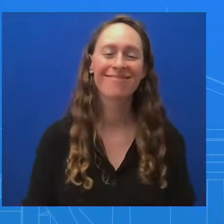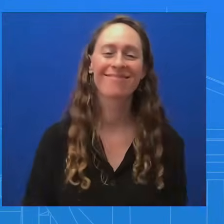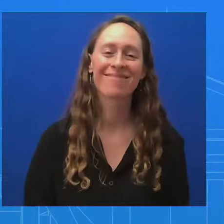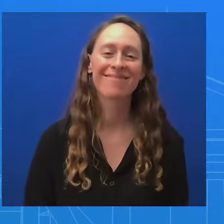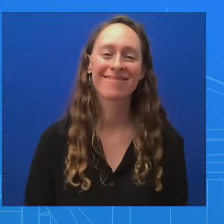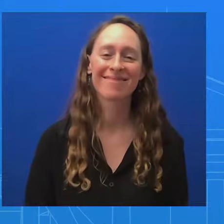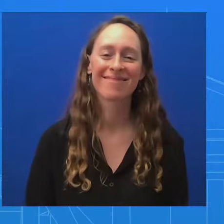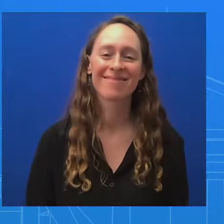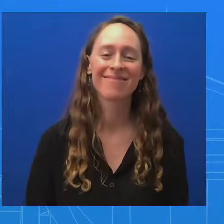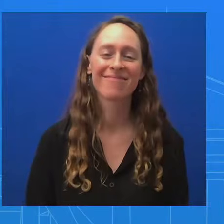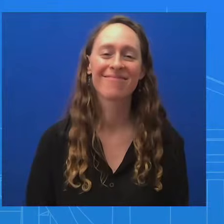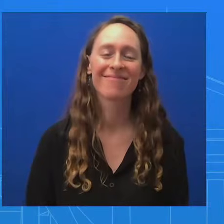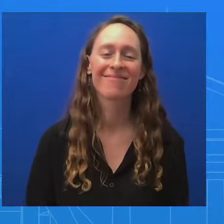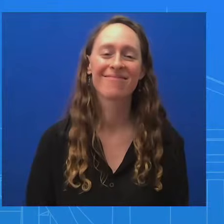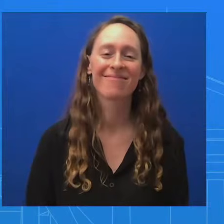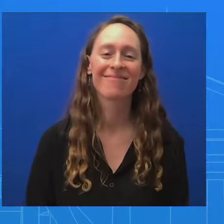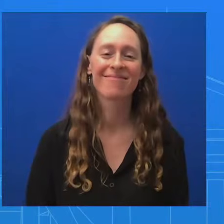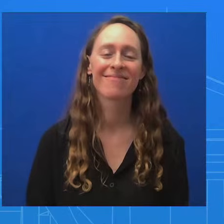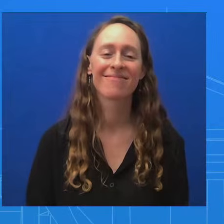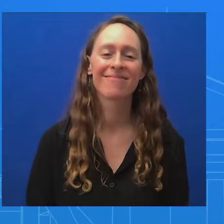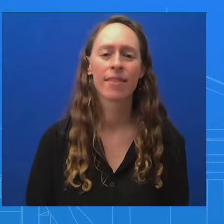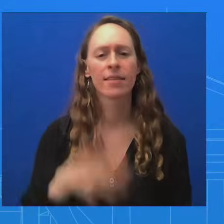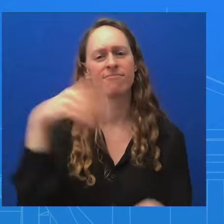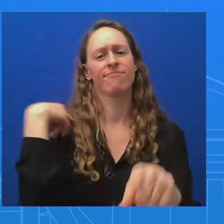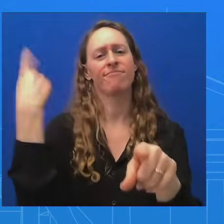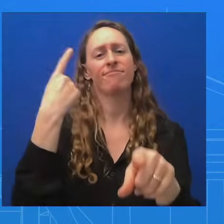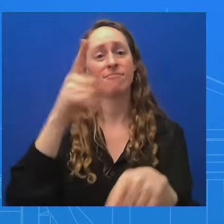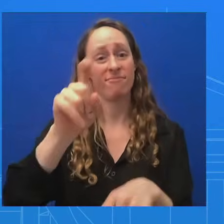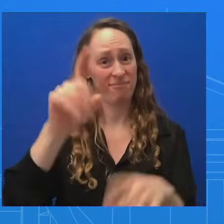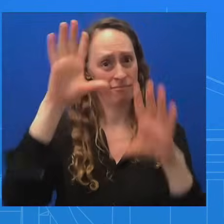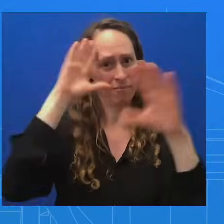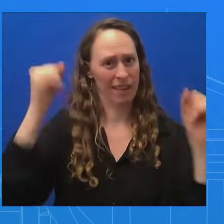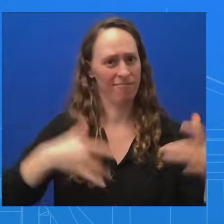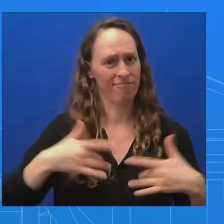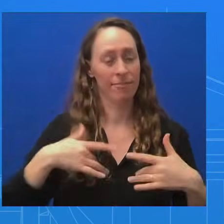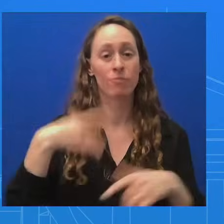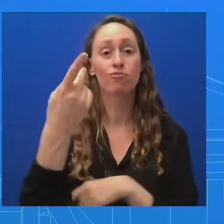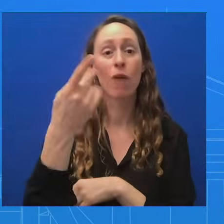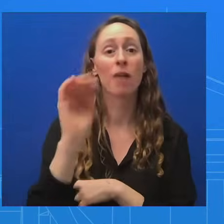for a two-state solution? Mr. Kirby: I think I'll just leave my description of the call the way it was, and you --